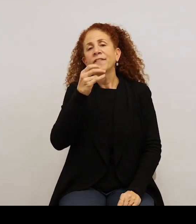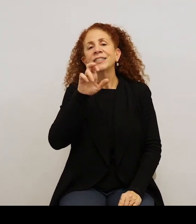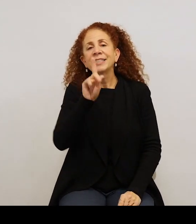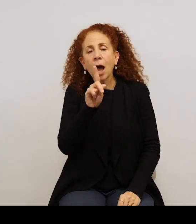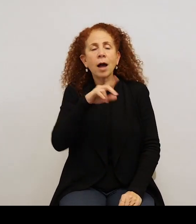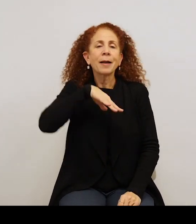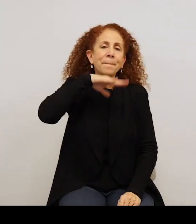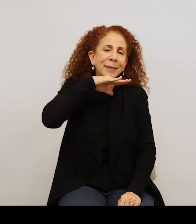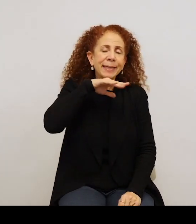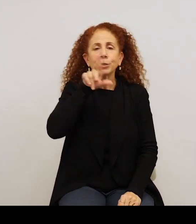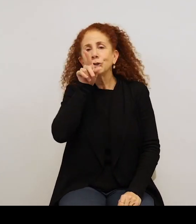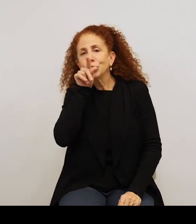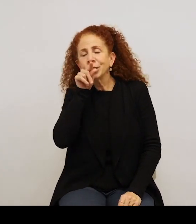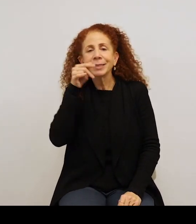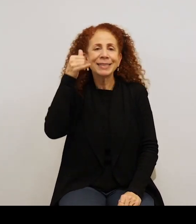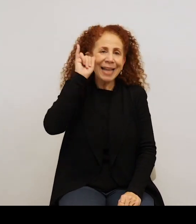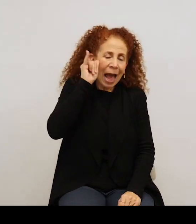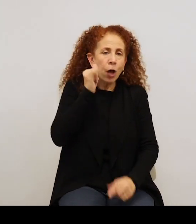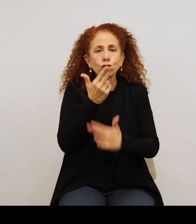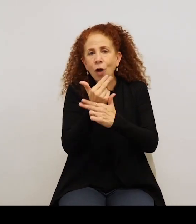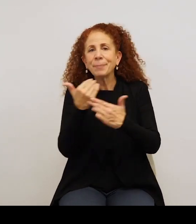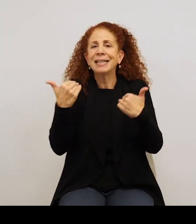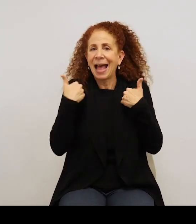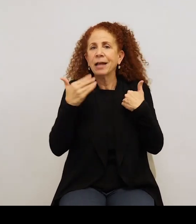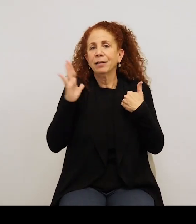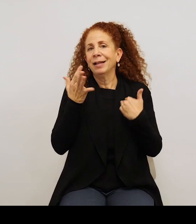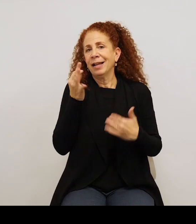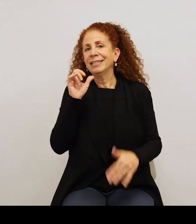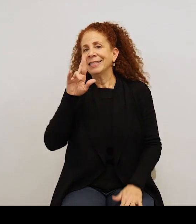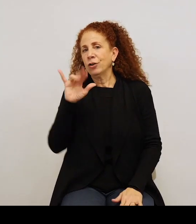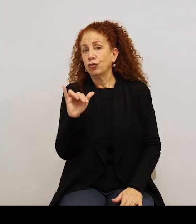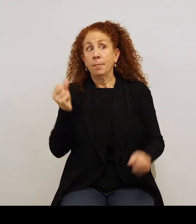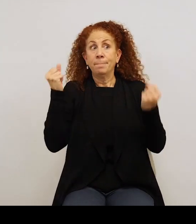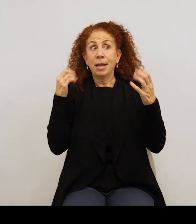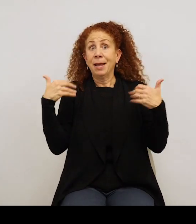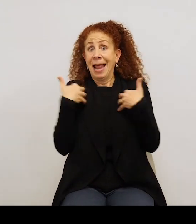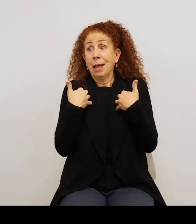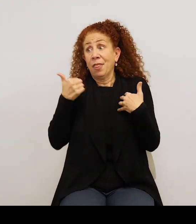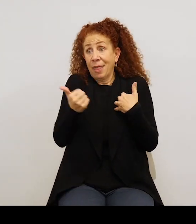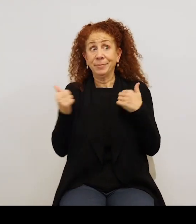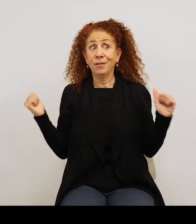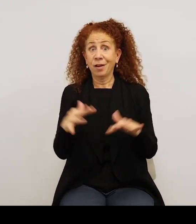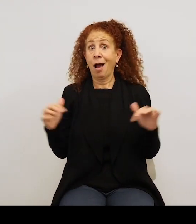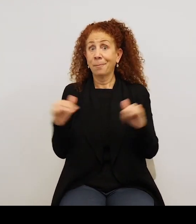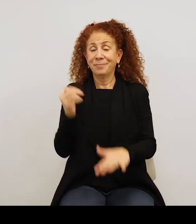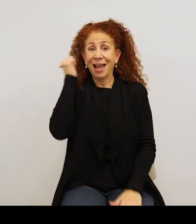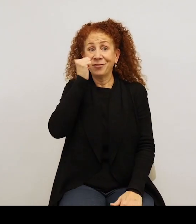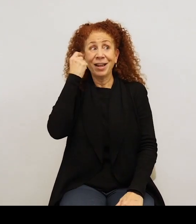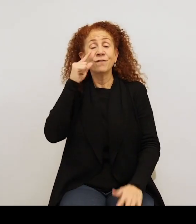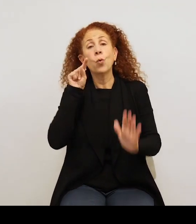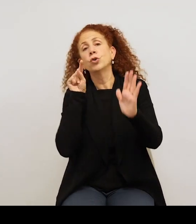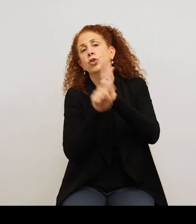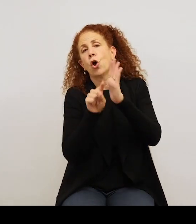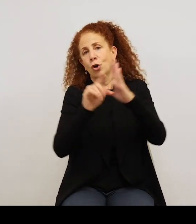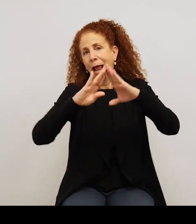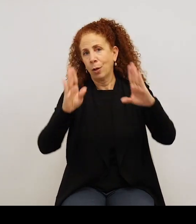pigs, chickens, milk cows, rabbits, and millions of animals who arrived in cities for the slaughterhouses.